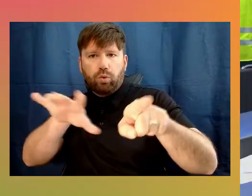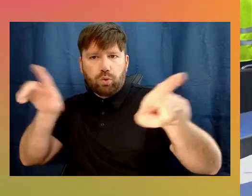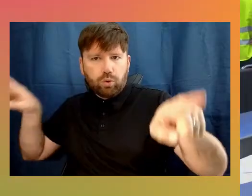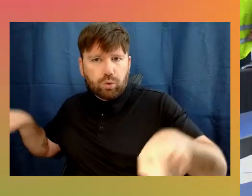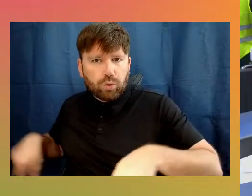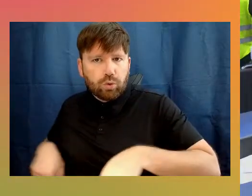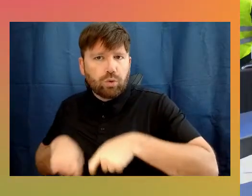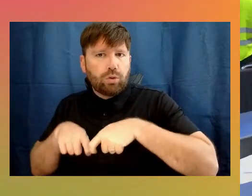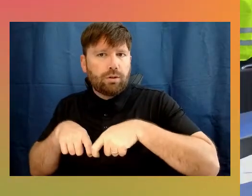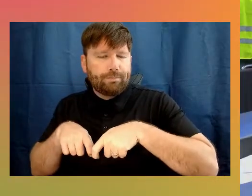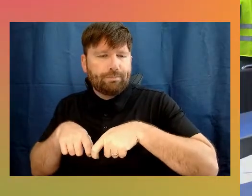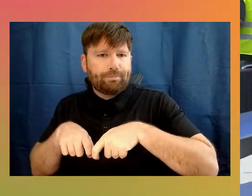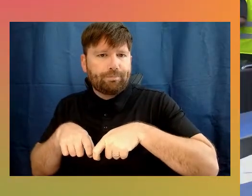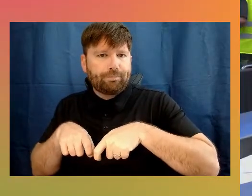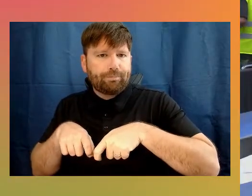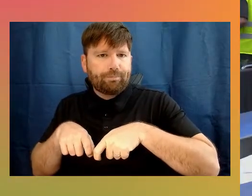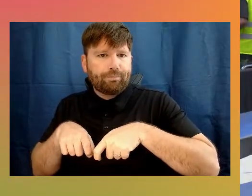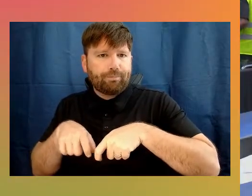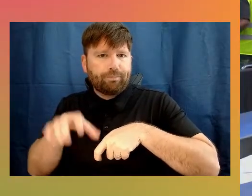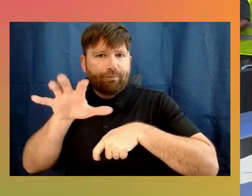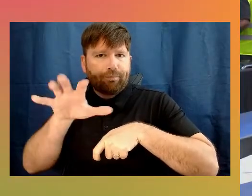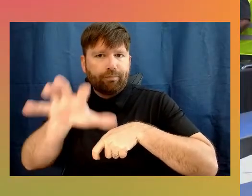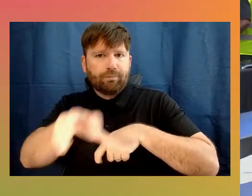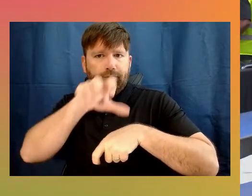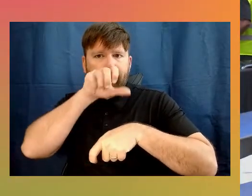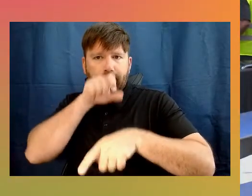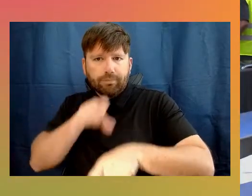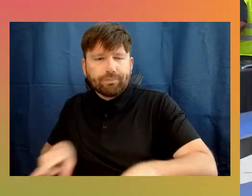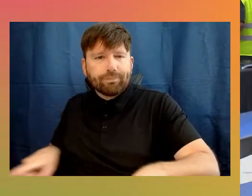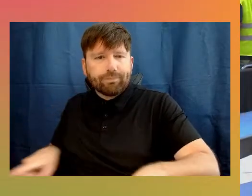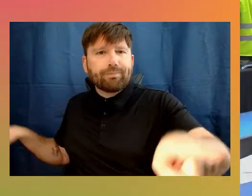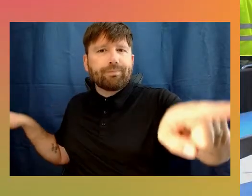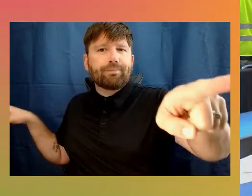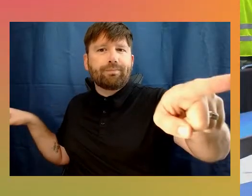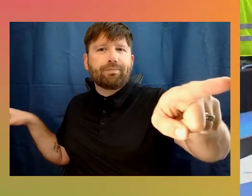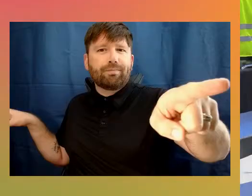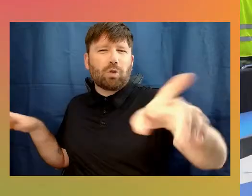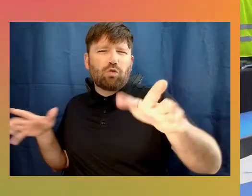ELBOW TO KNEE. CONTRACT.